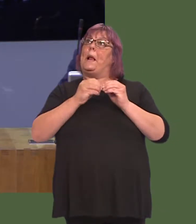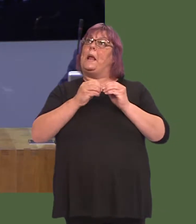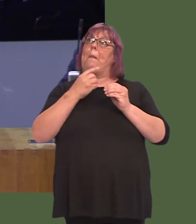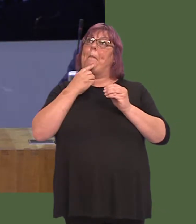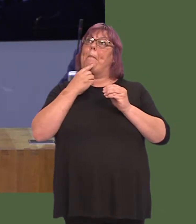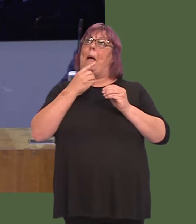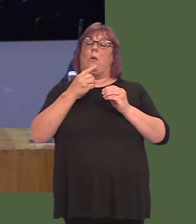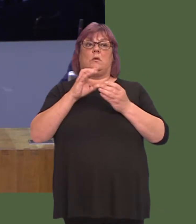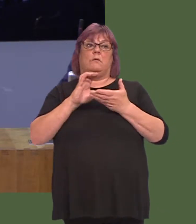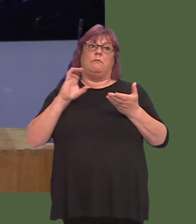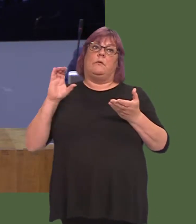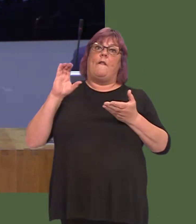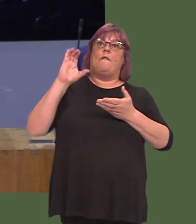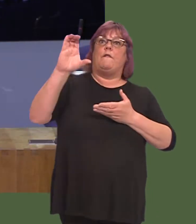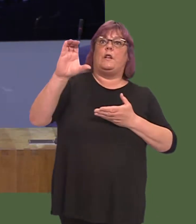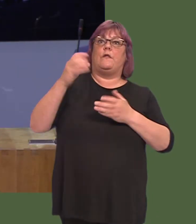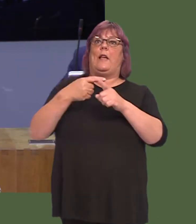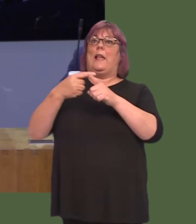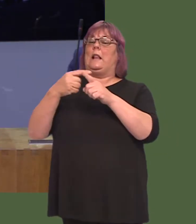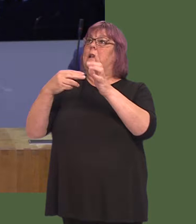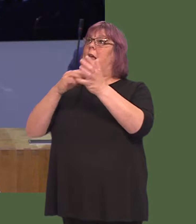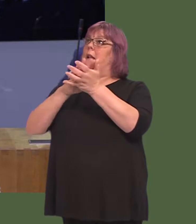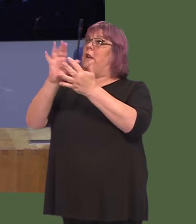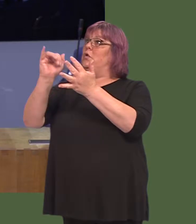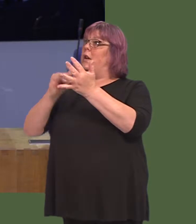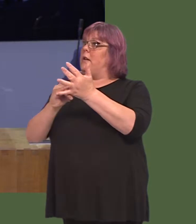billion a year birthday present for the NHS in England.